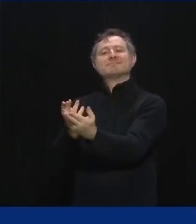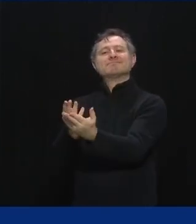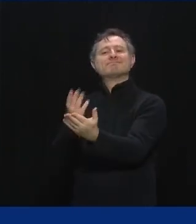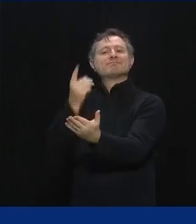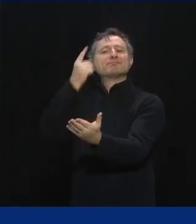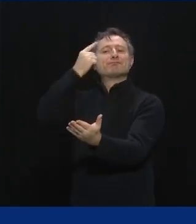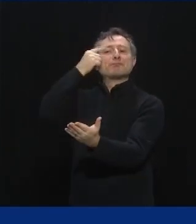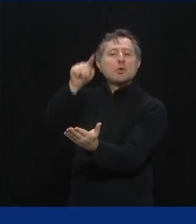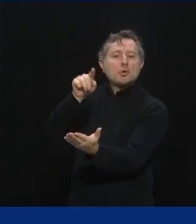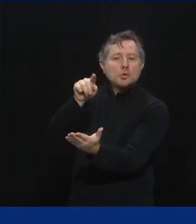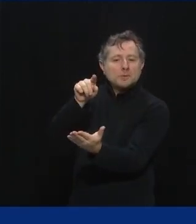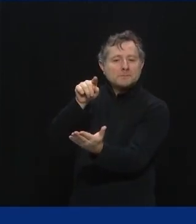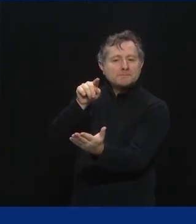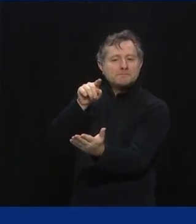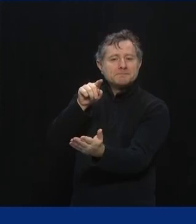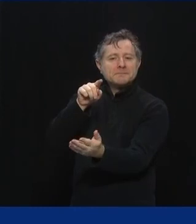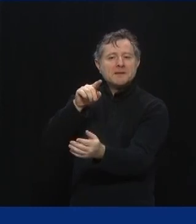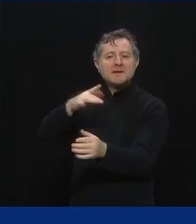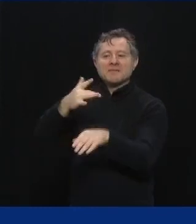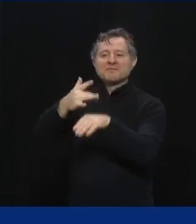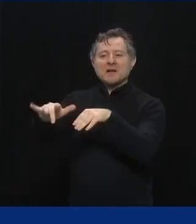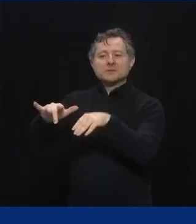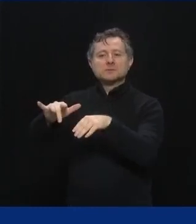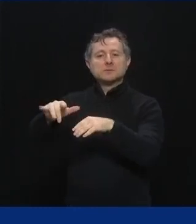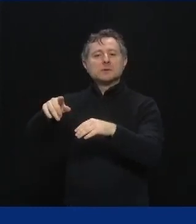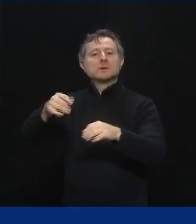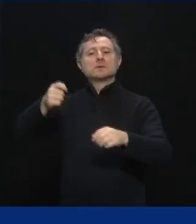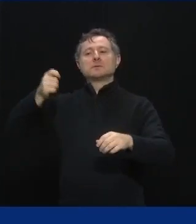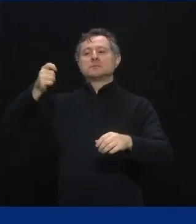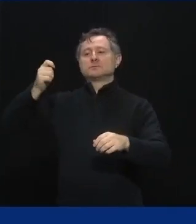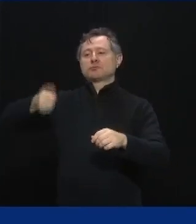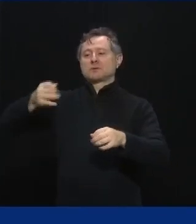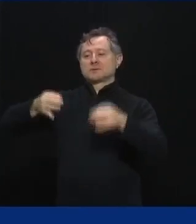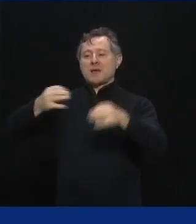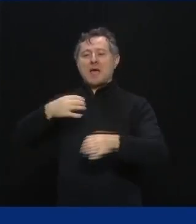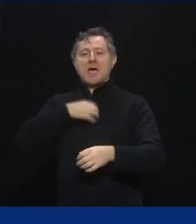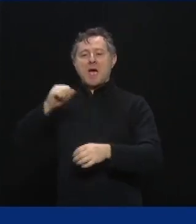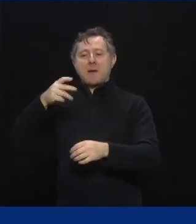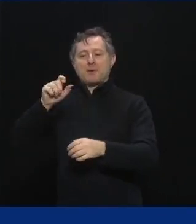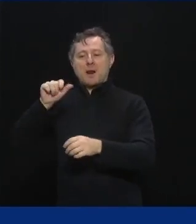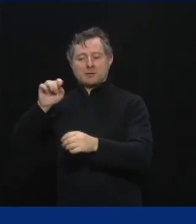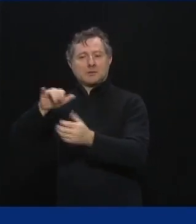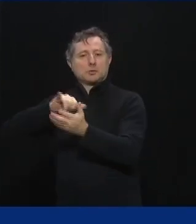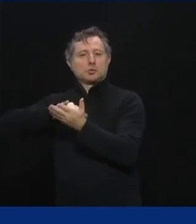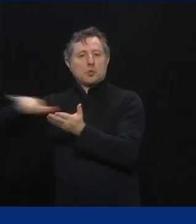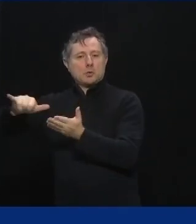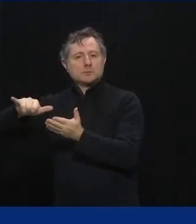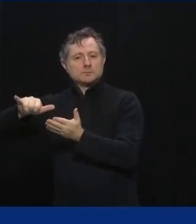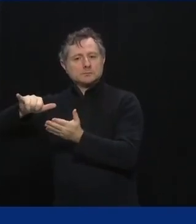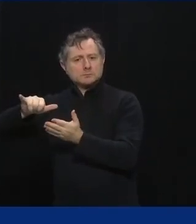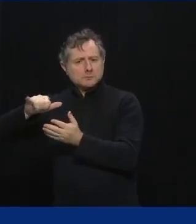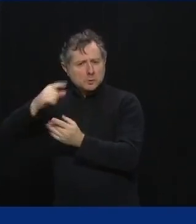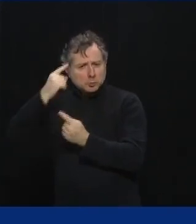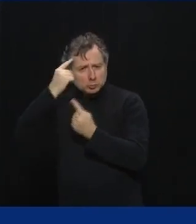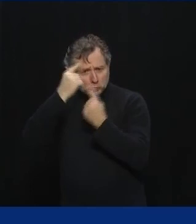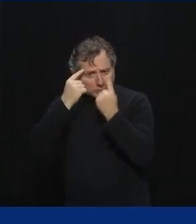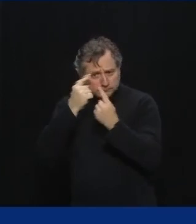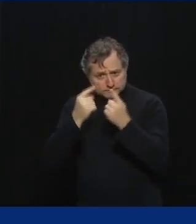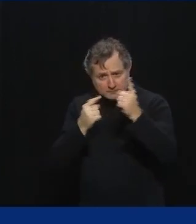THOUGHTS ON THE COMMISSION ON NOMINATION HAS COME IDENTITY WITH THEIR RECOMMENDATIONS FOR MAKING A COURT OF APPEALS LEAP